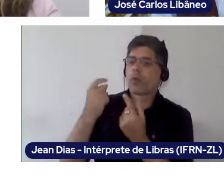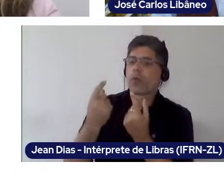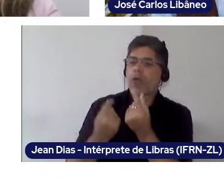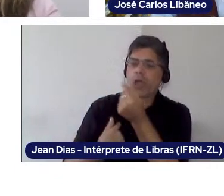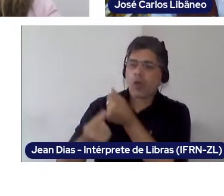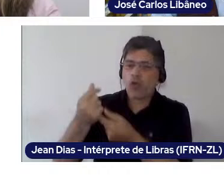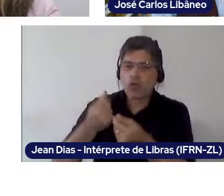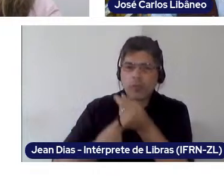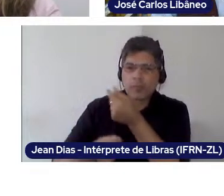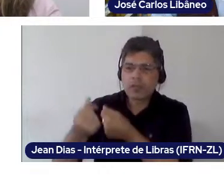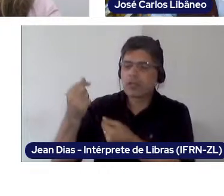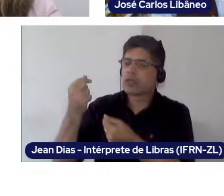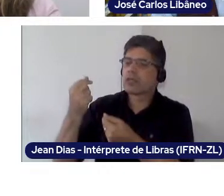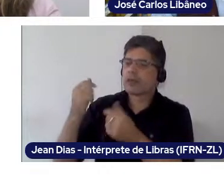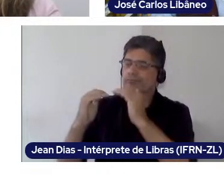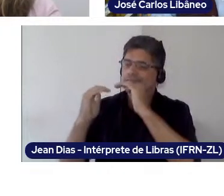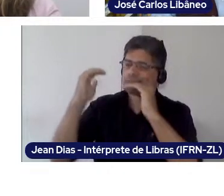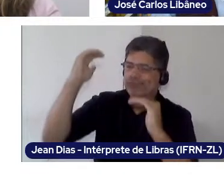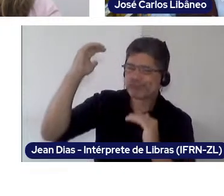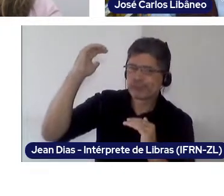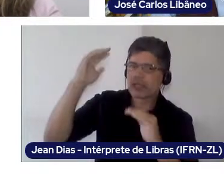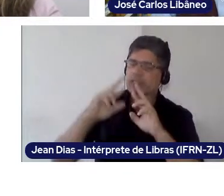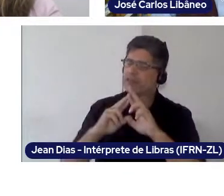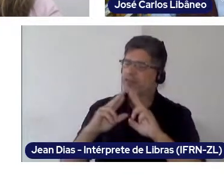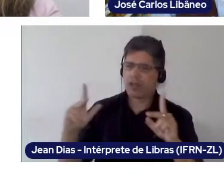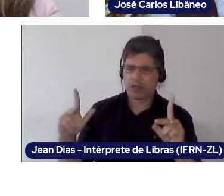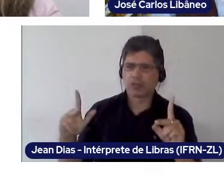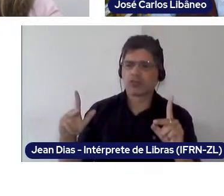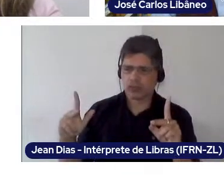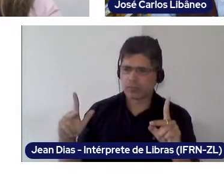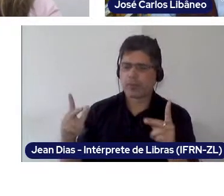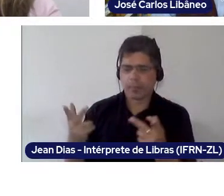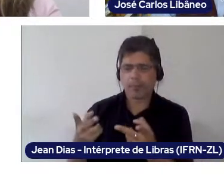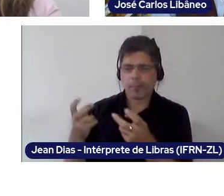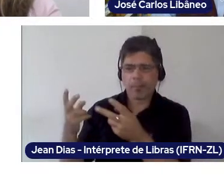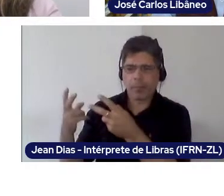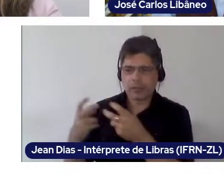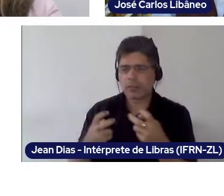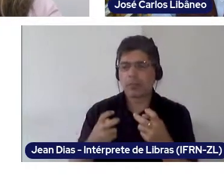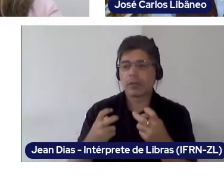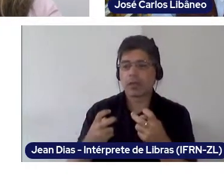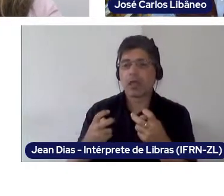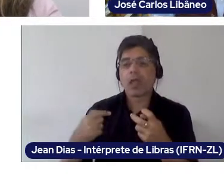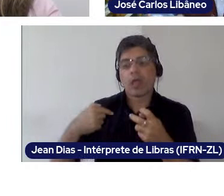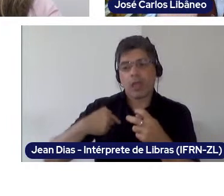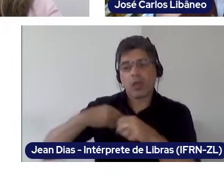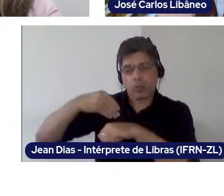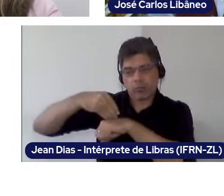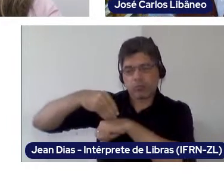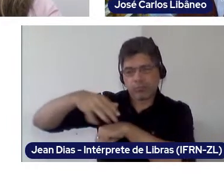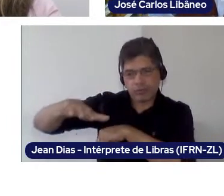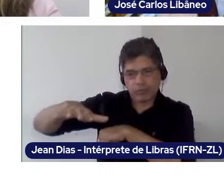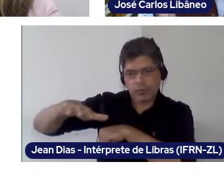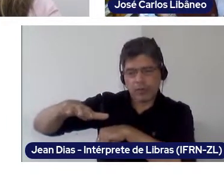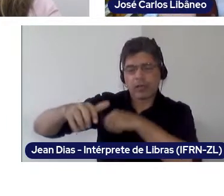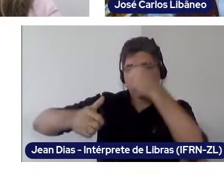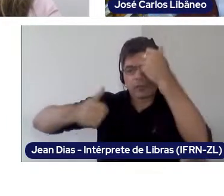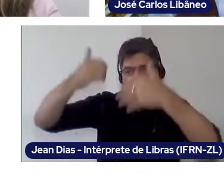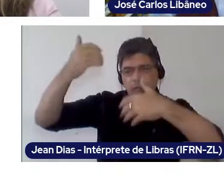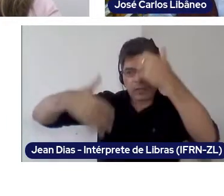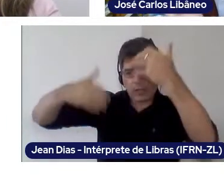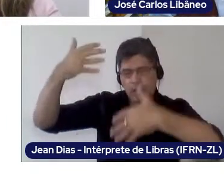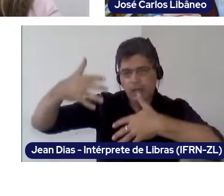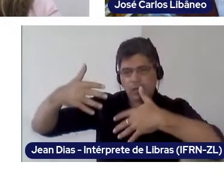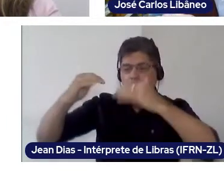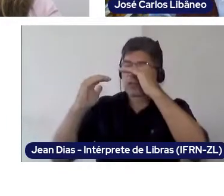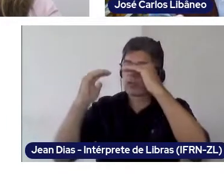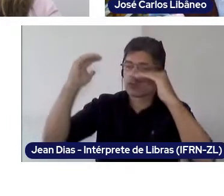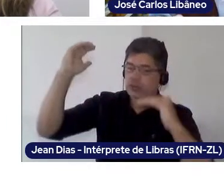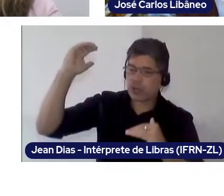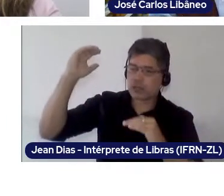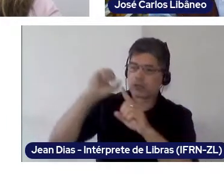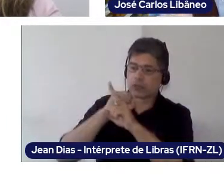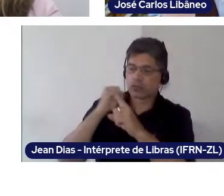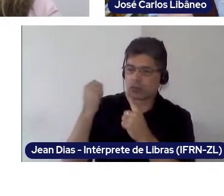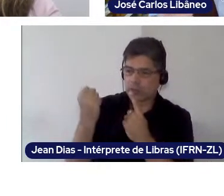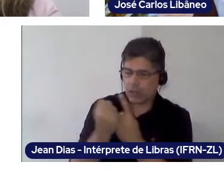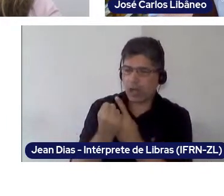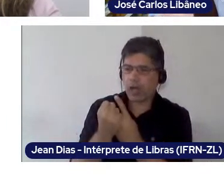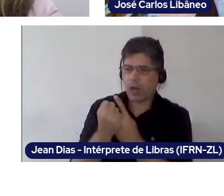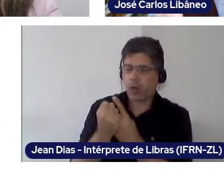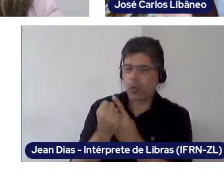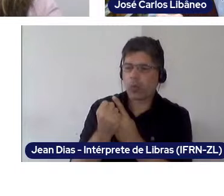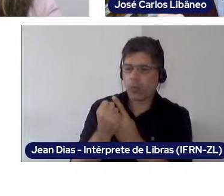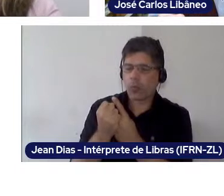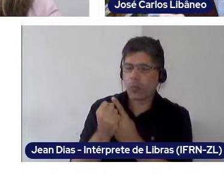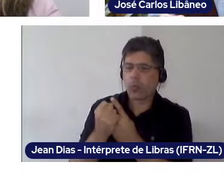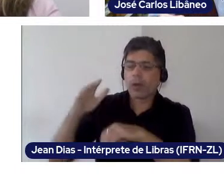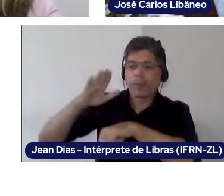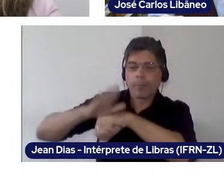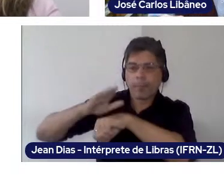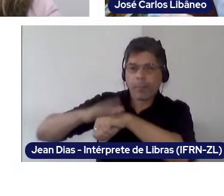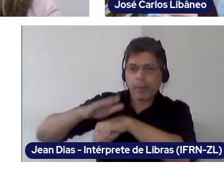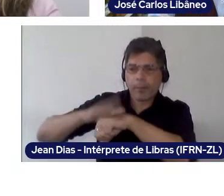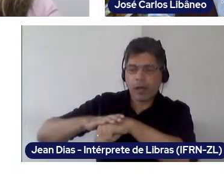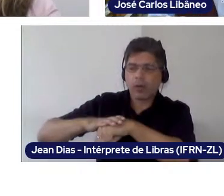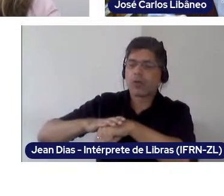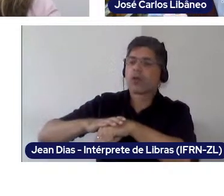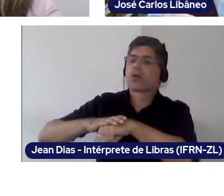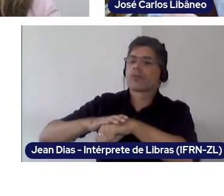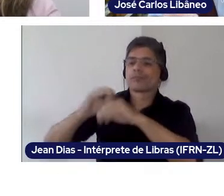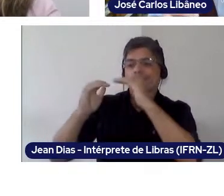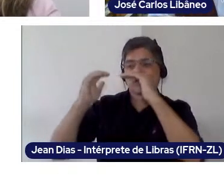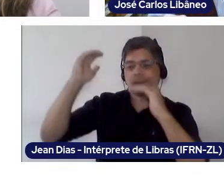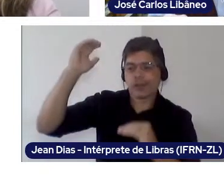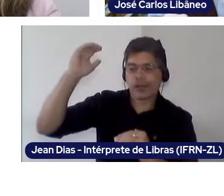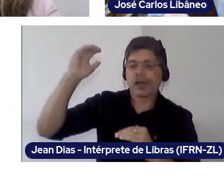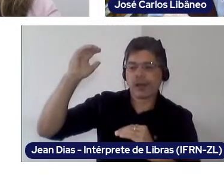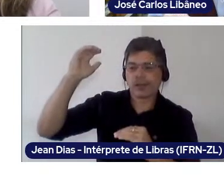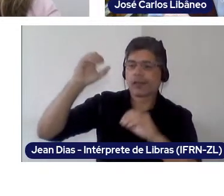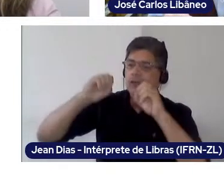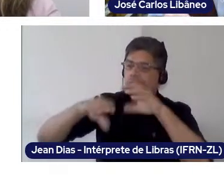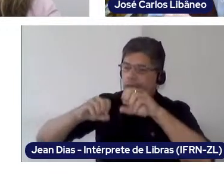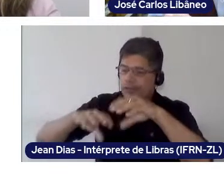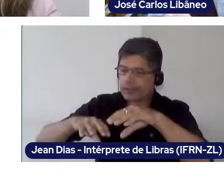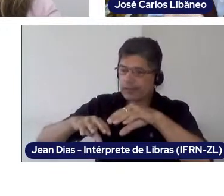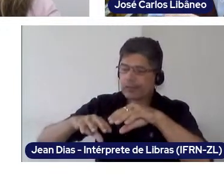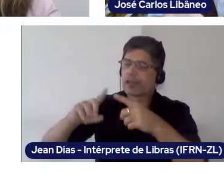I have said a million times this phrase, that is: social inequalities produce educational inequalities, and vice-versa.